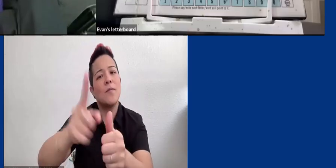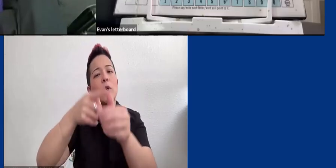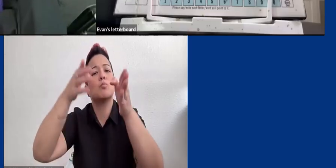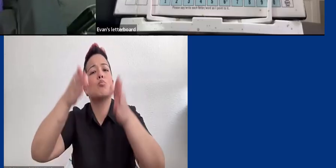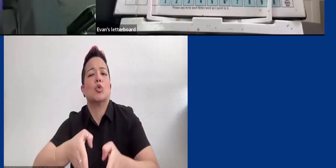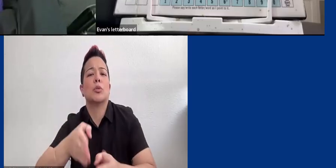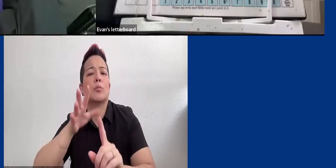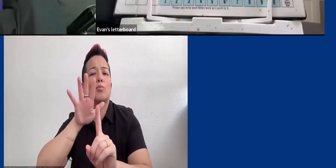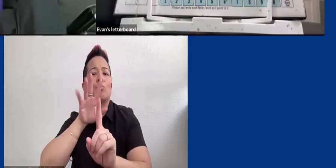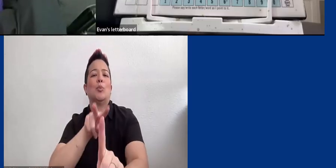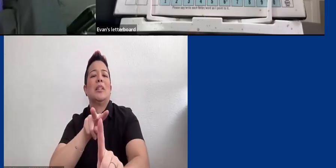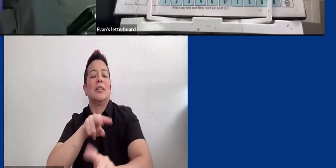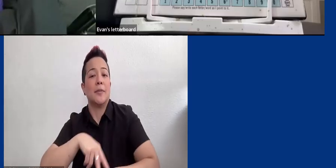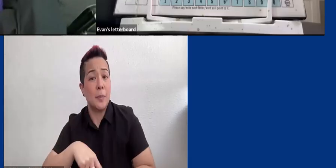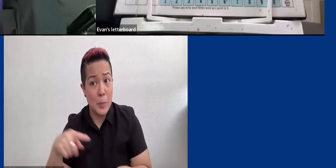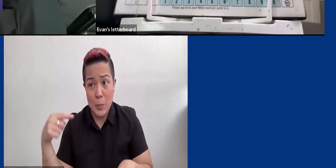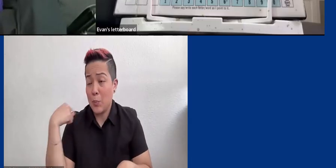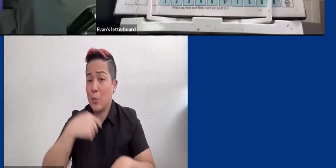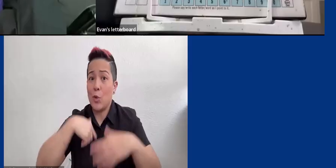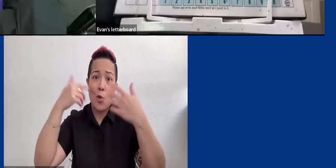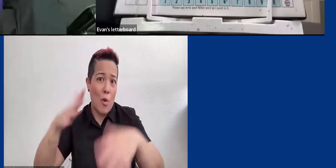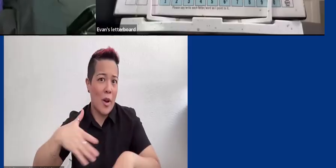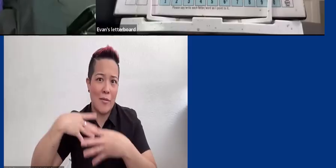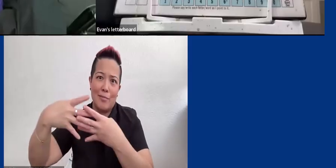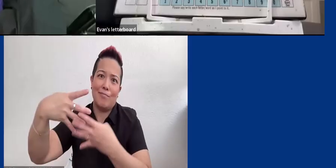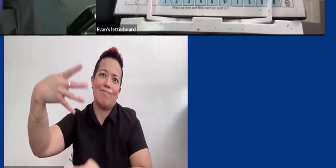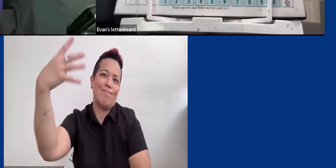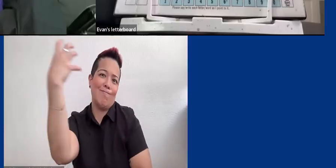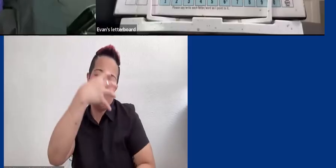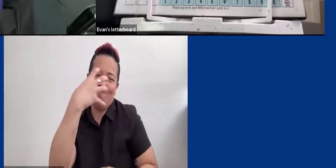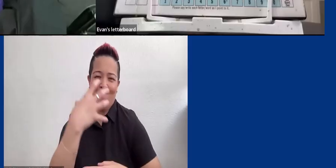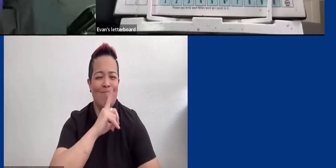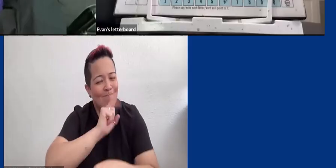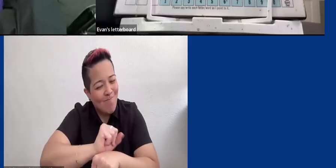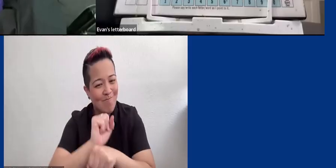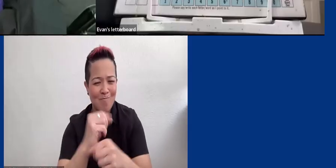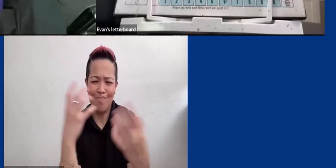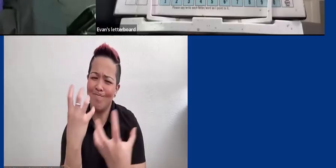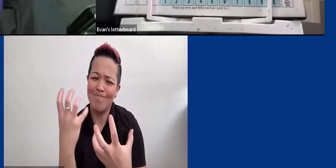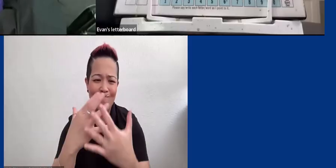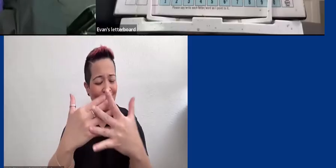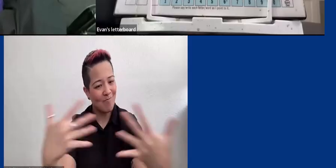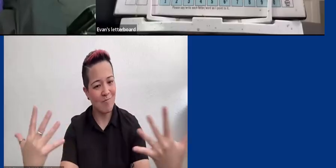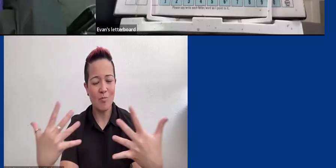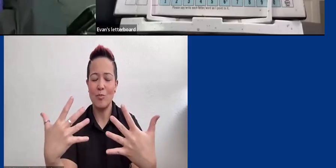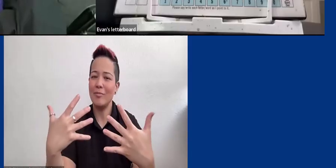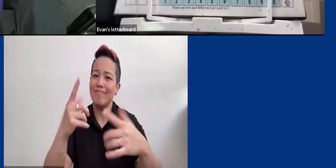We have already lined up a truly remarkable and diverse range of initial contributors, including the